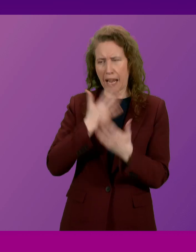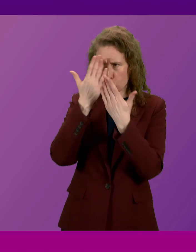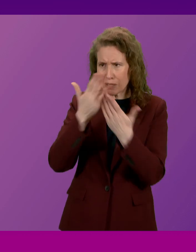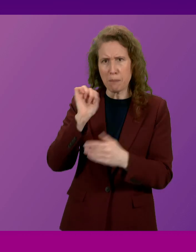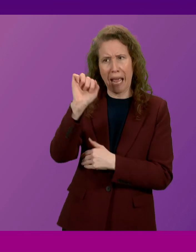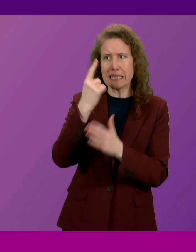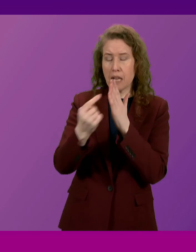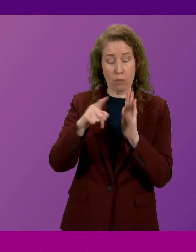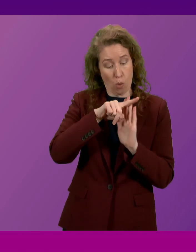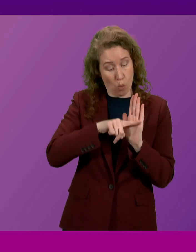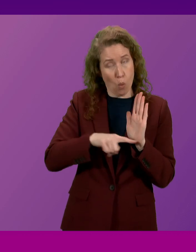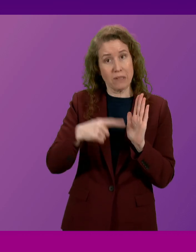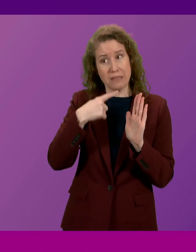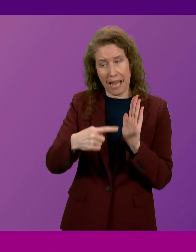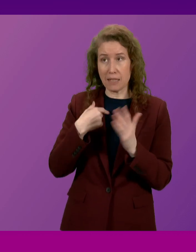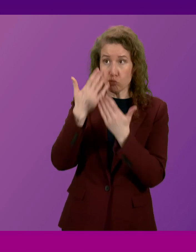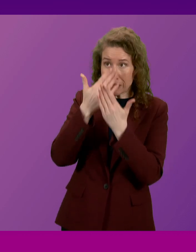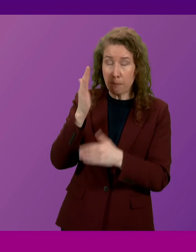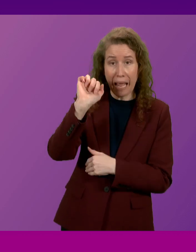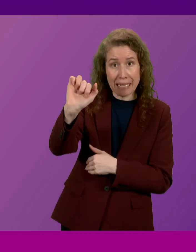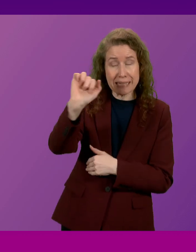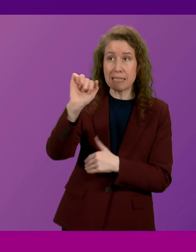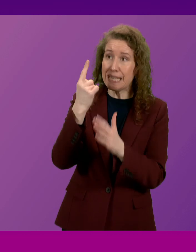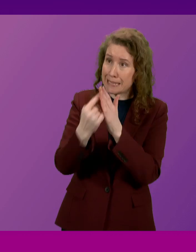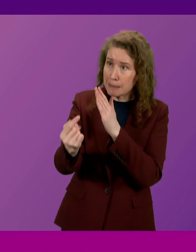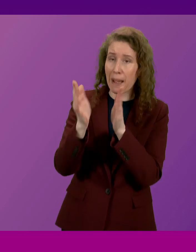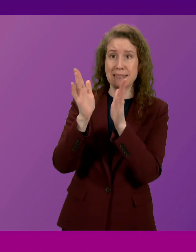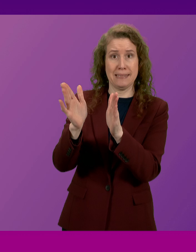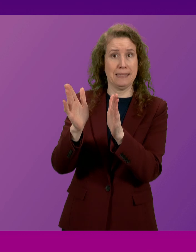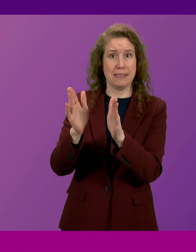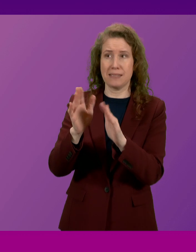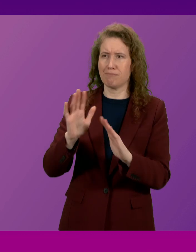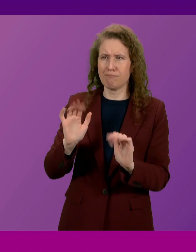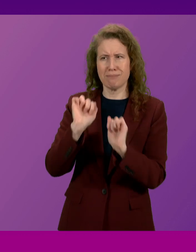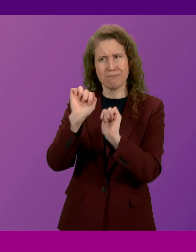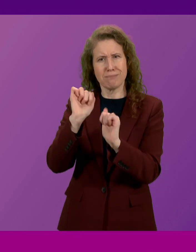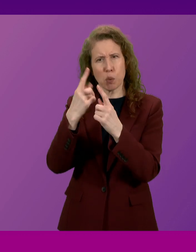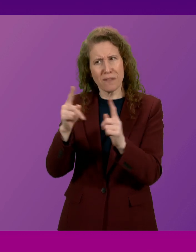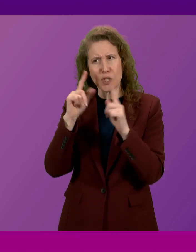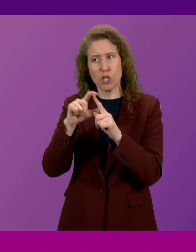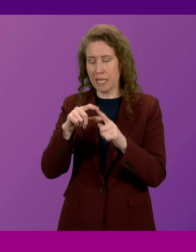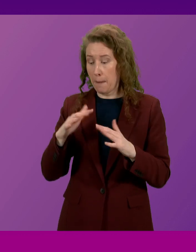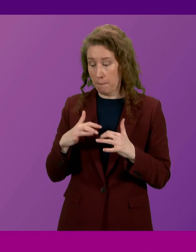what the law requires me to do in respecting its independence, which the Parliament has required